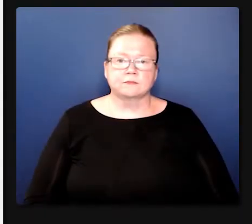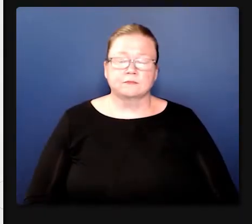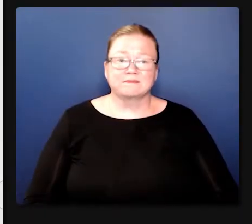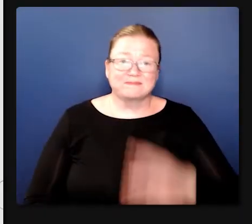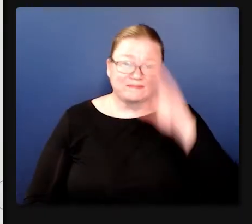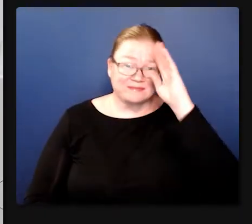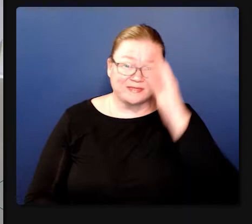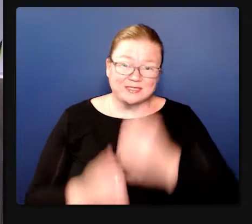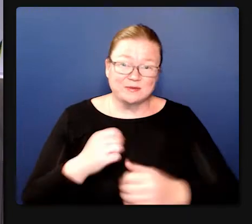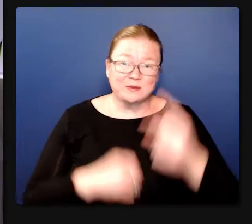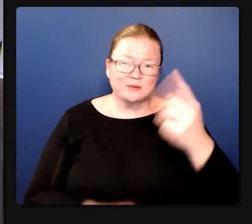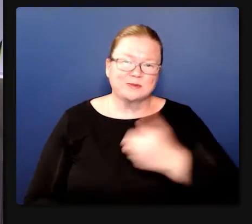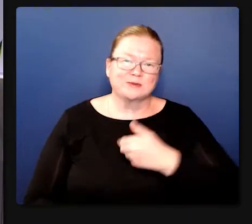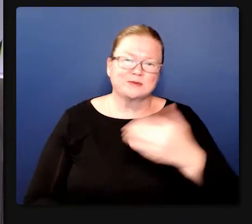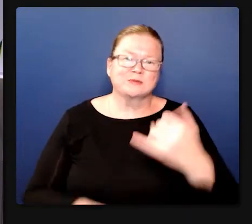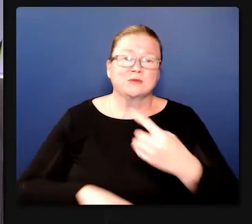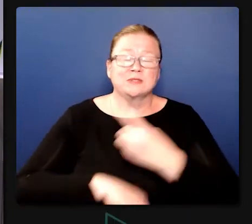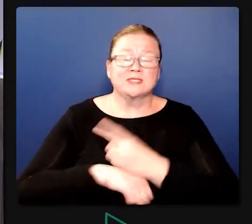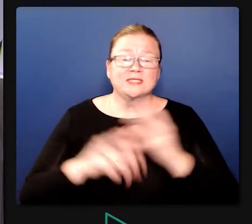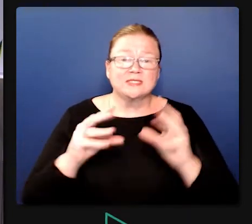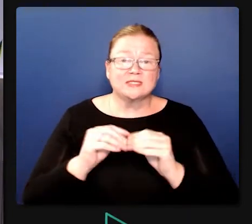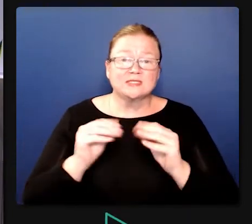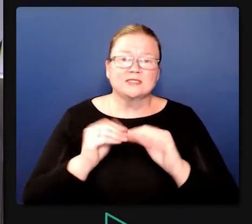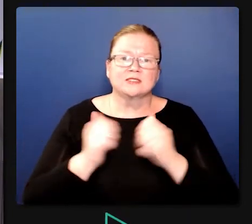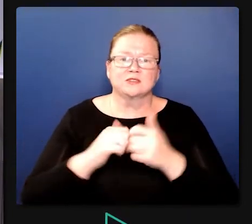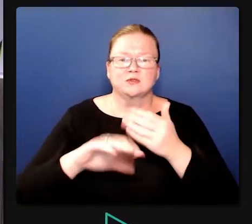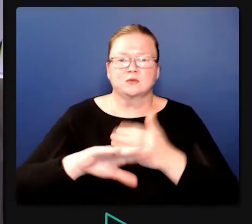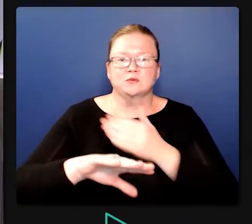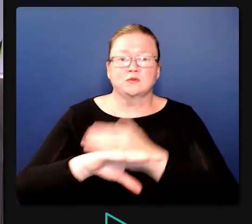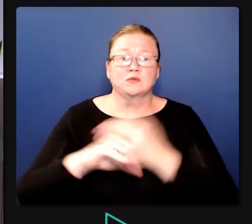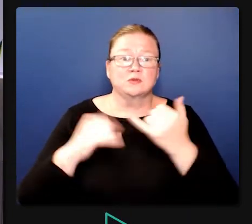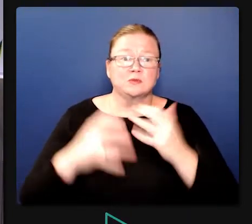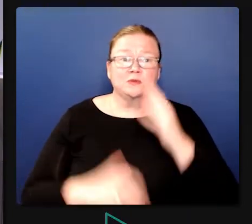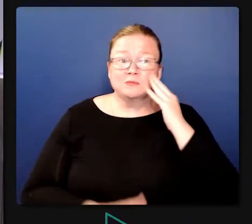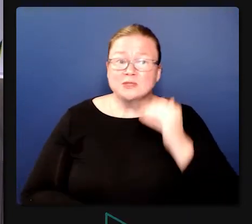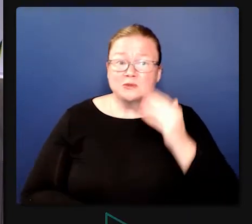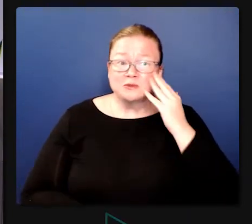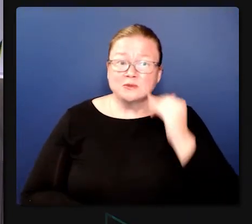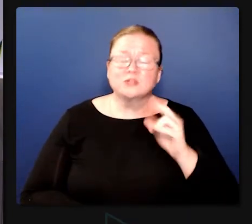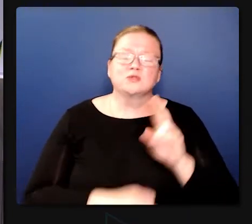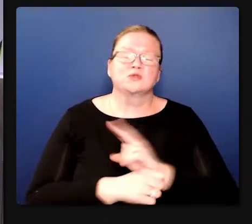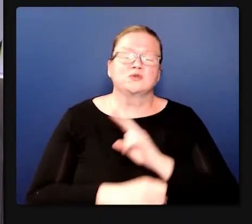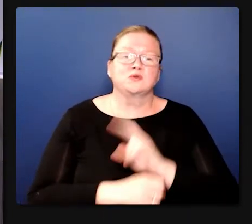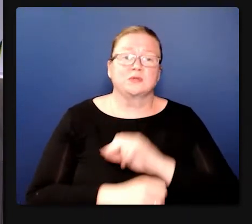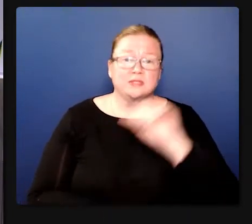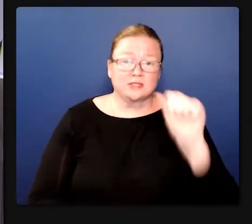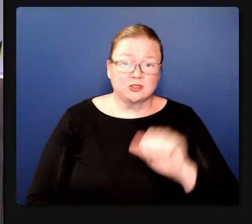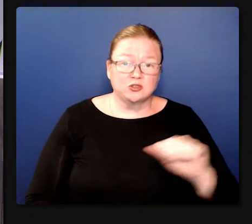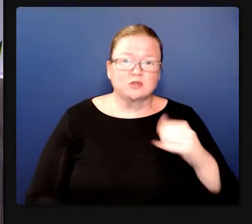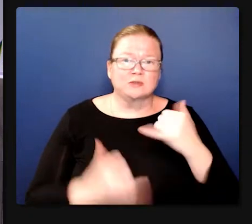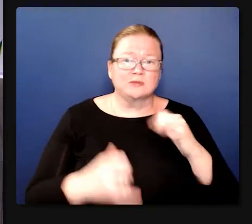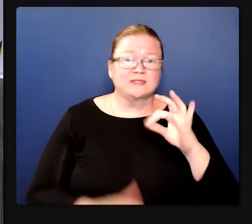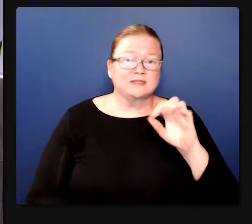Hi, everyone. Welcome to today's session of how to improve your player experience using the Azure PlayFab data platform.